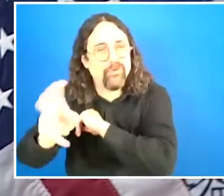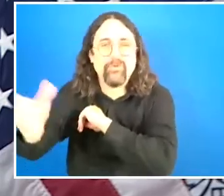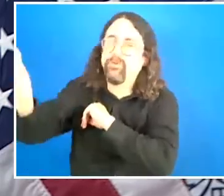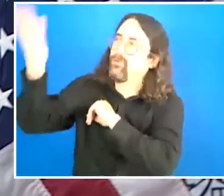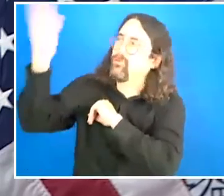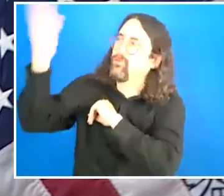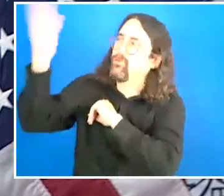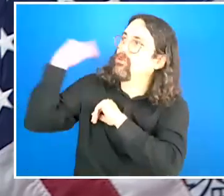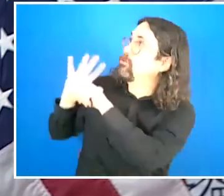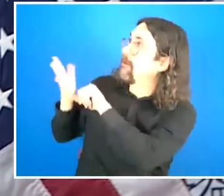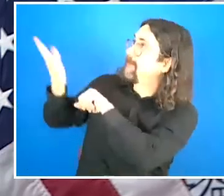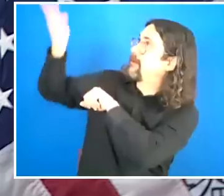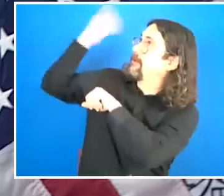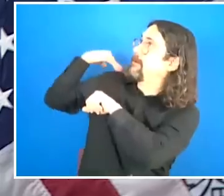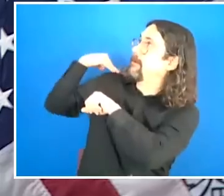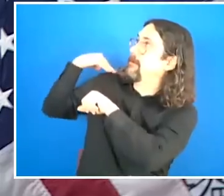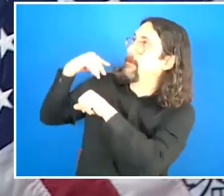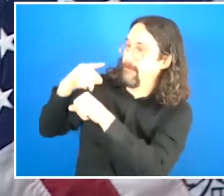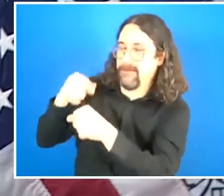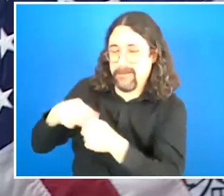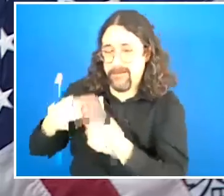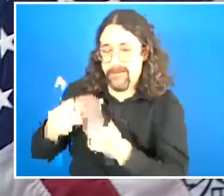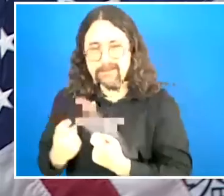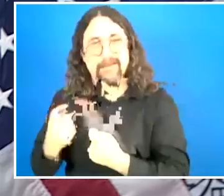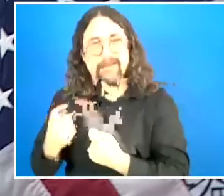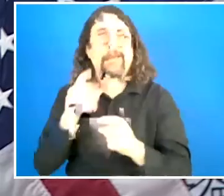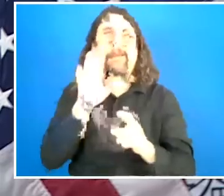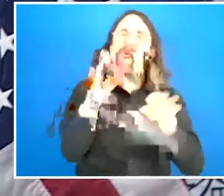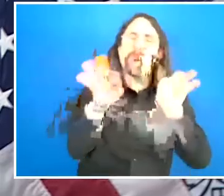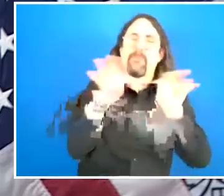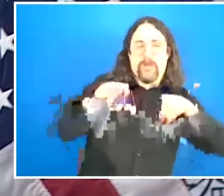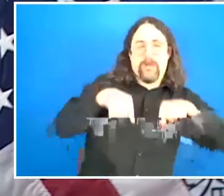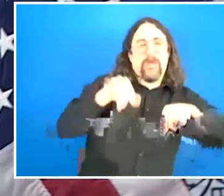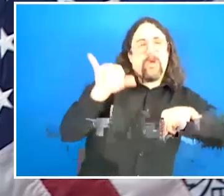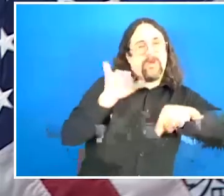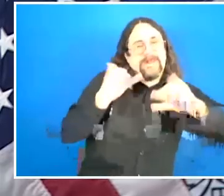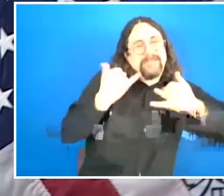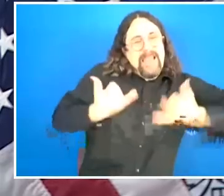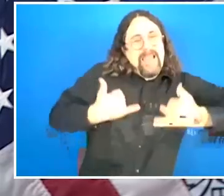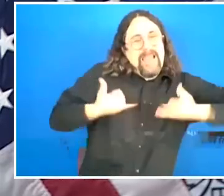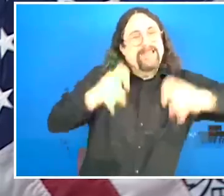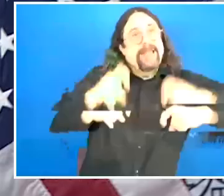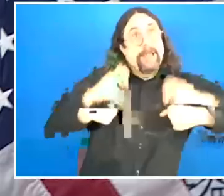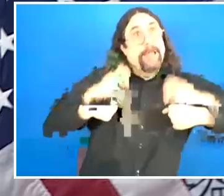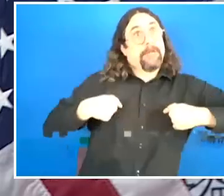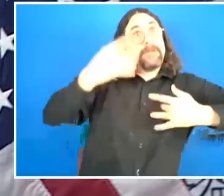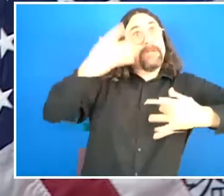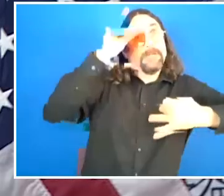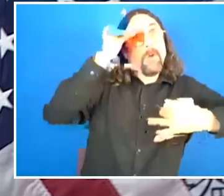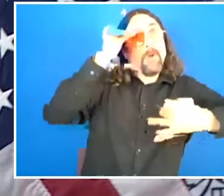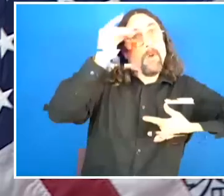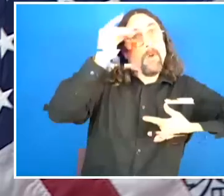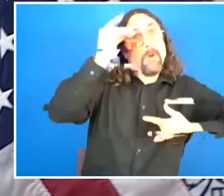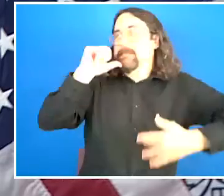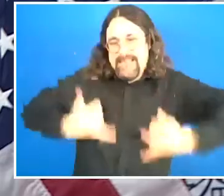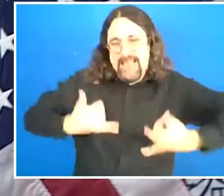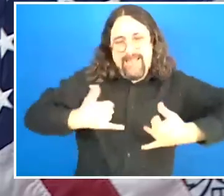SO WE HAVE BEEN IN REAL CONVERSATIONS ABOUT HOW TO DO THAT AND HOW TO EXPAND IT. MY HOPE IS WE'LL HAVE SOMETHING MORE TANGIBLE TO